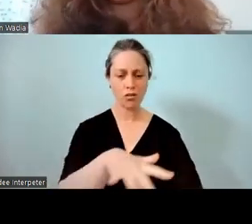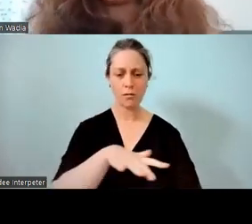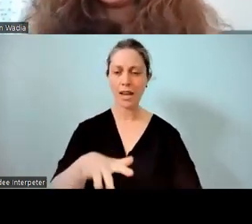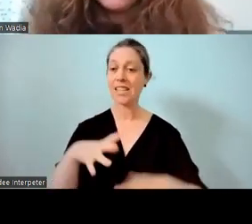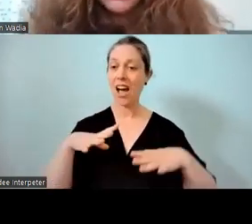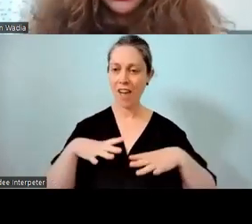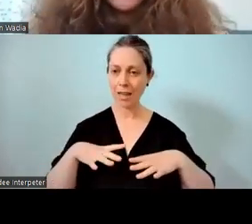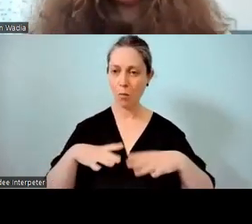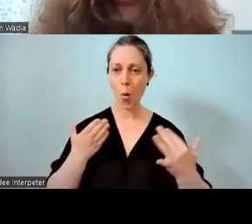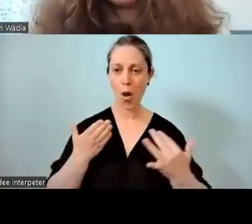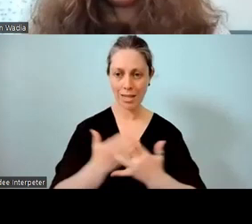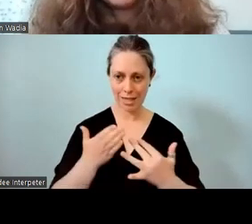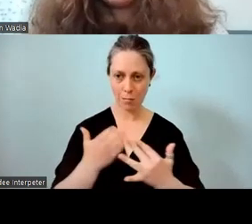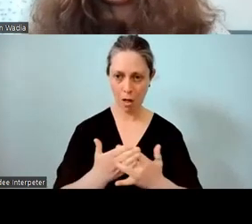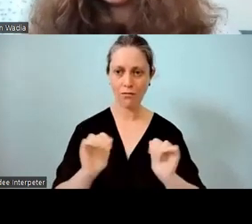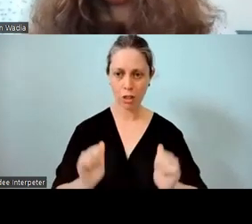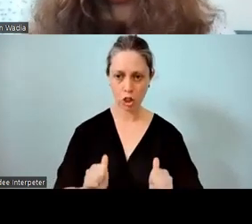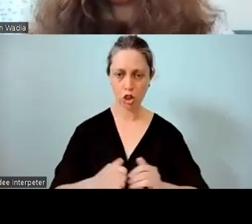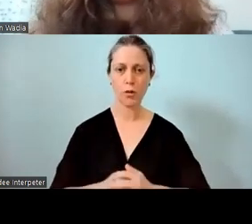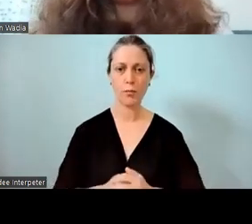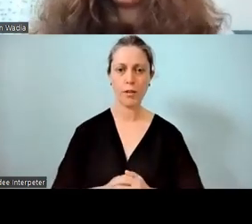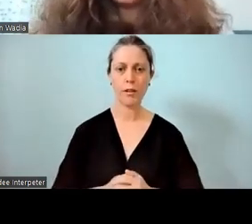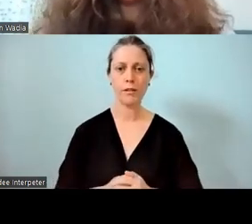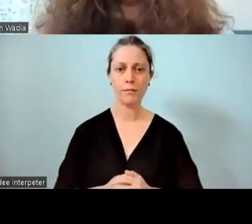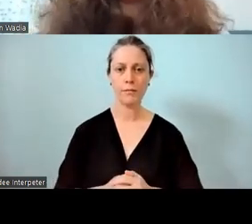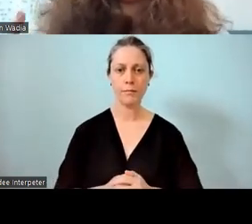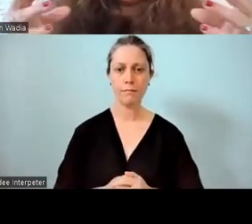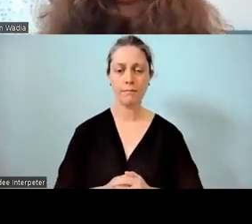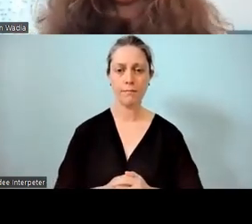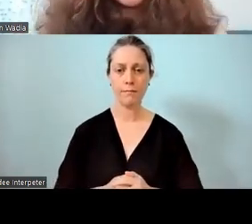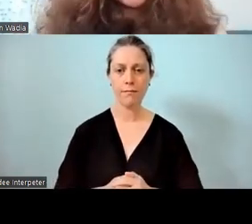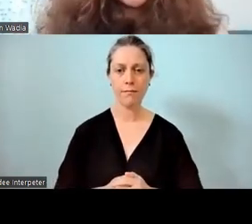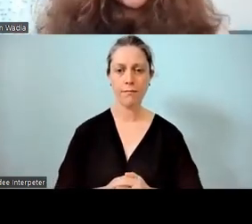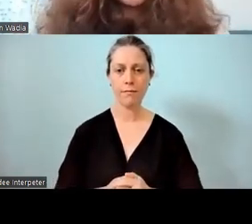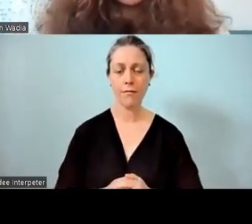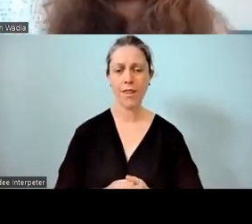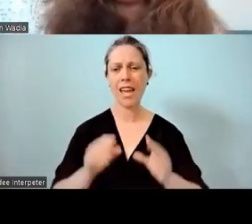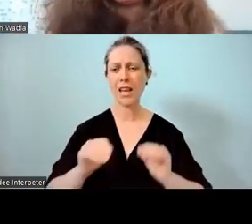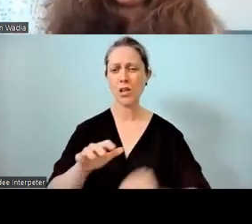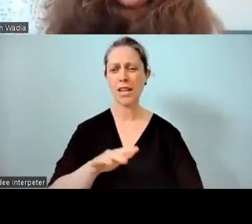and accessible to disabled people and children if they wish. In the education space, what does that mean?